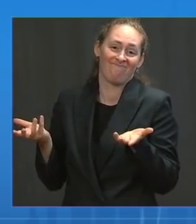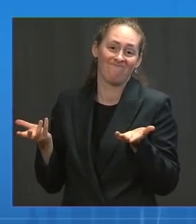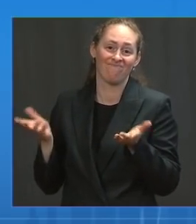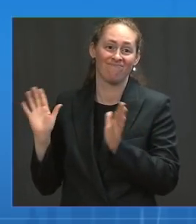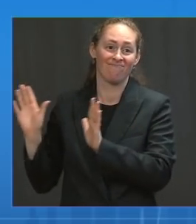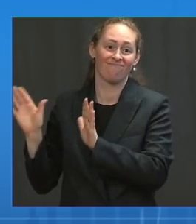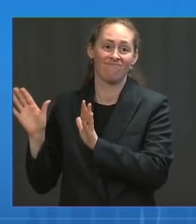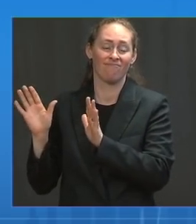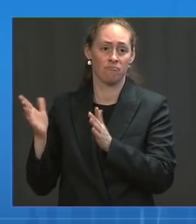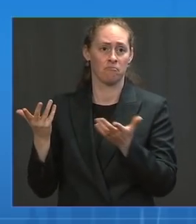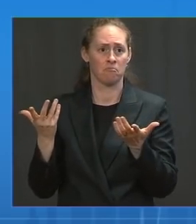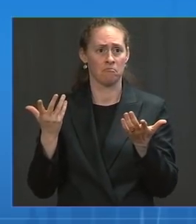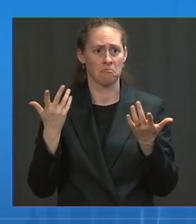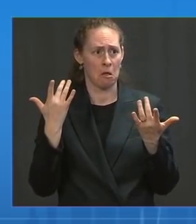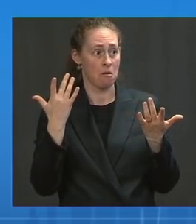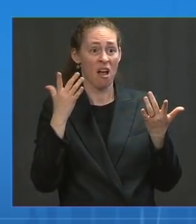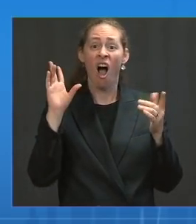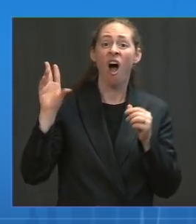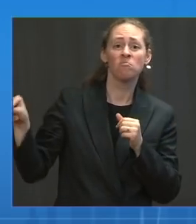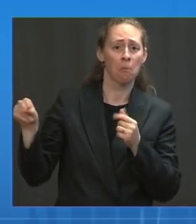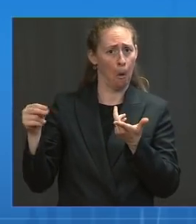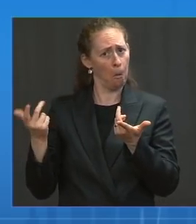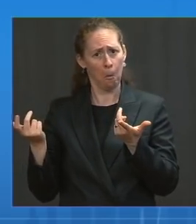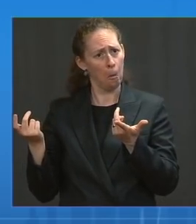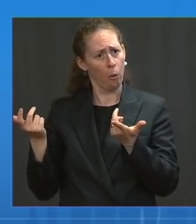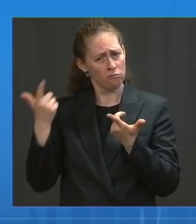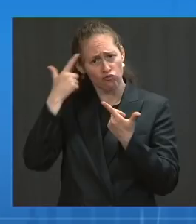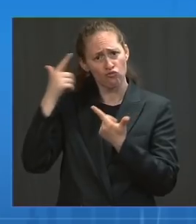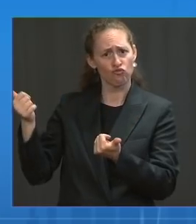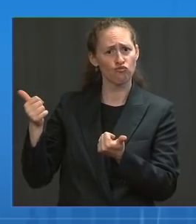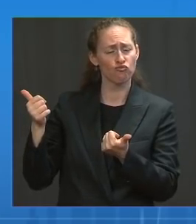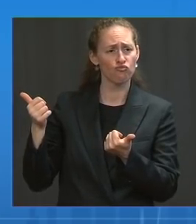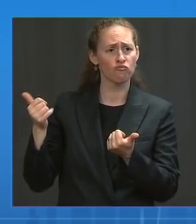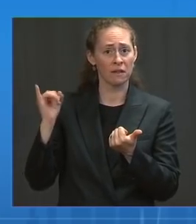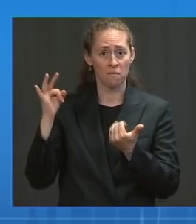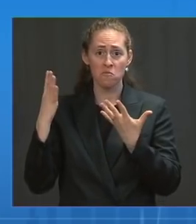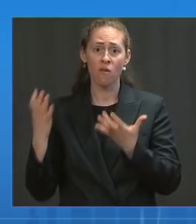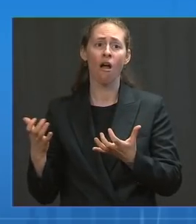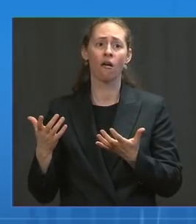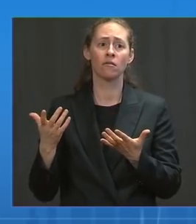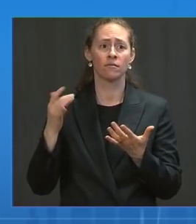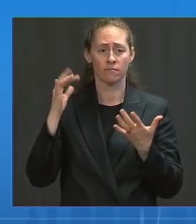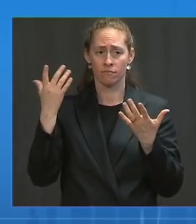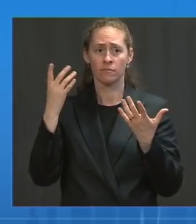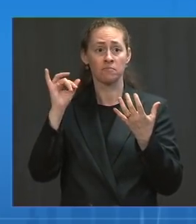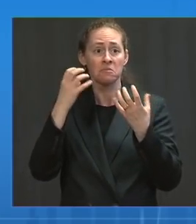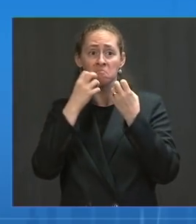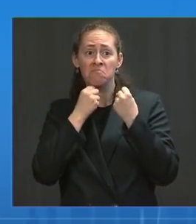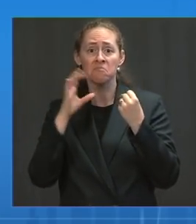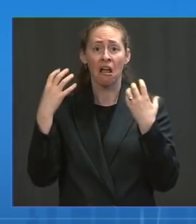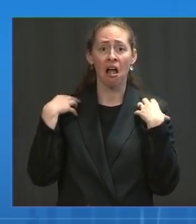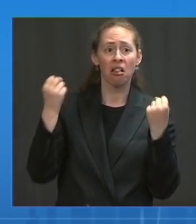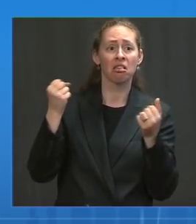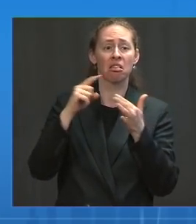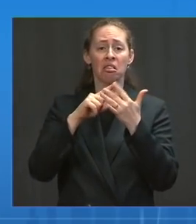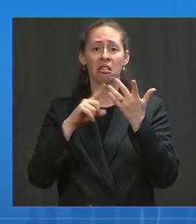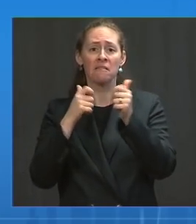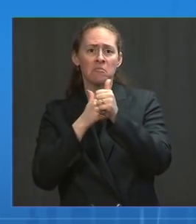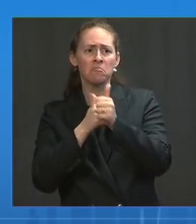given the situation that the protocol to protect her health, I think, will be also rather stringent, so I don't have a concern about that,